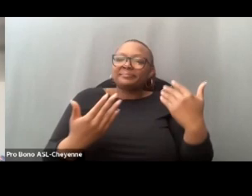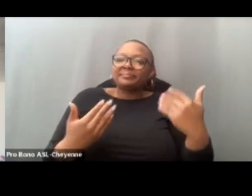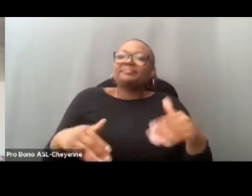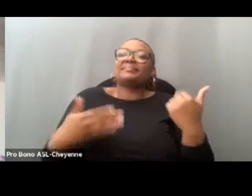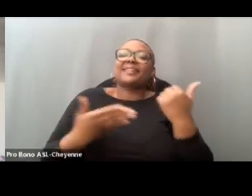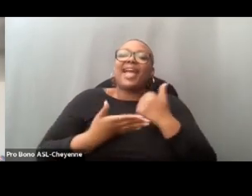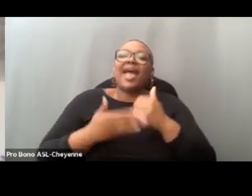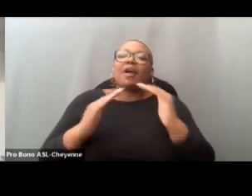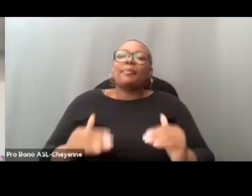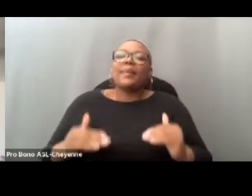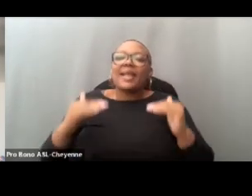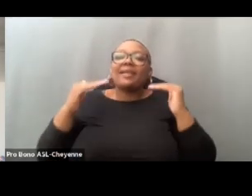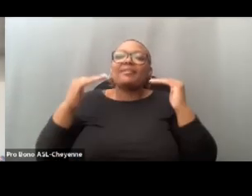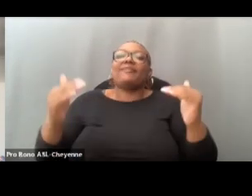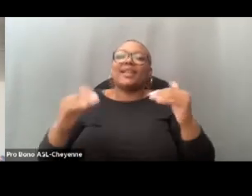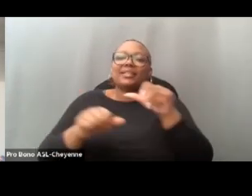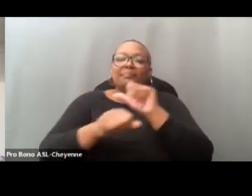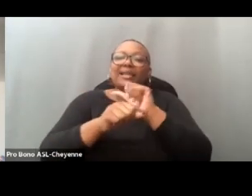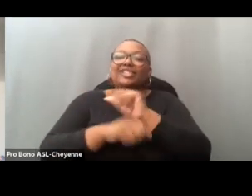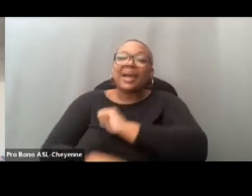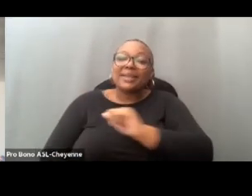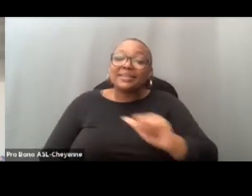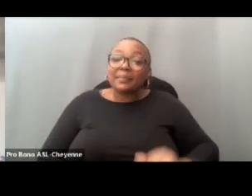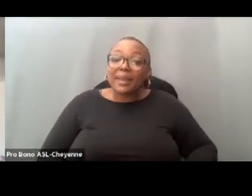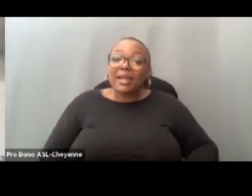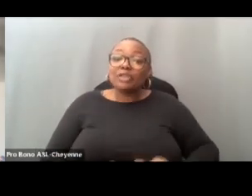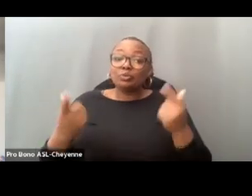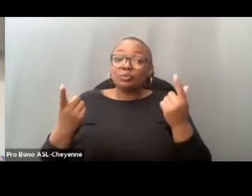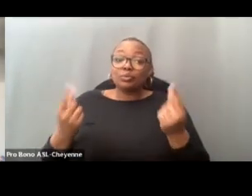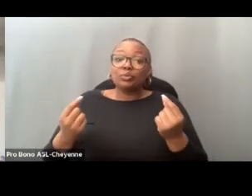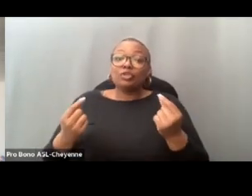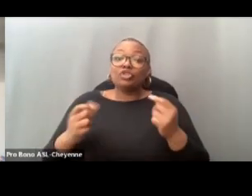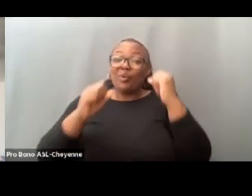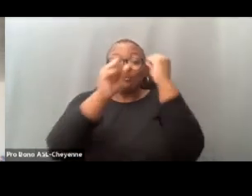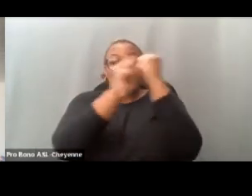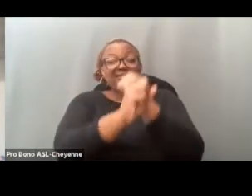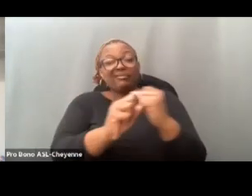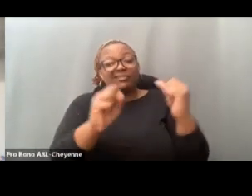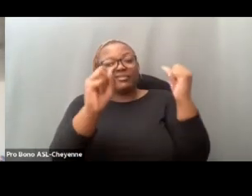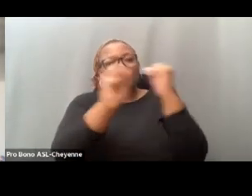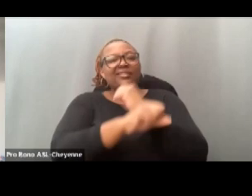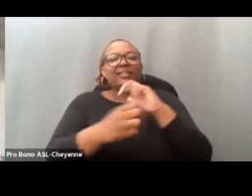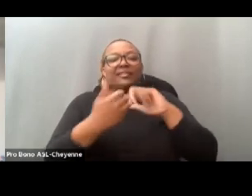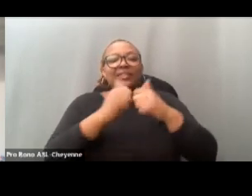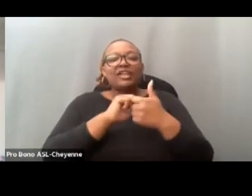one of my main jobs as ambassador, which was fighting the problem of illegal drugs